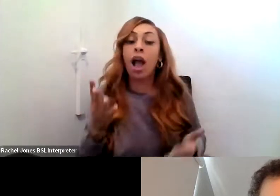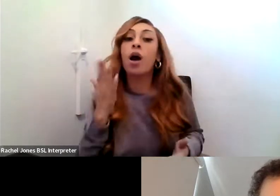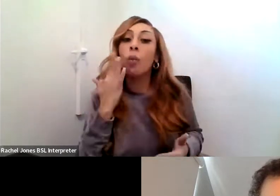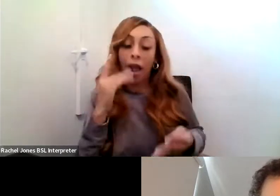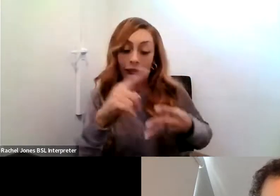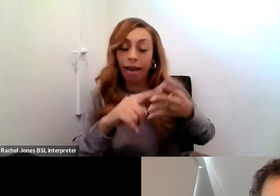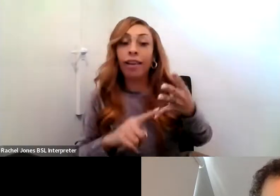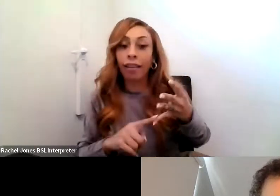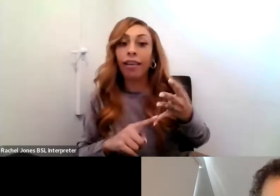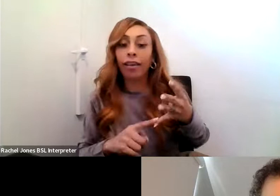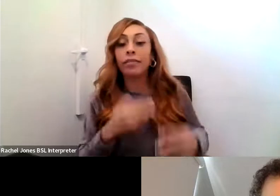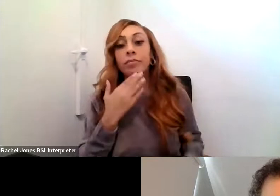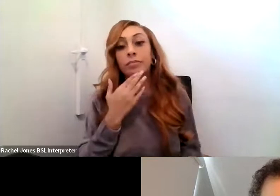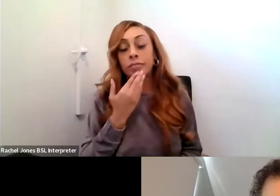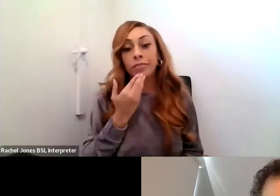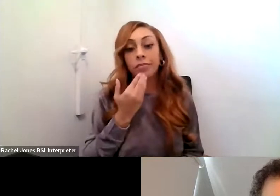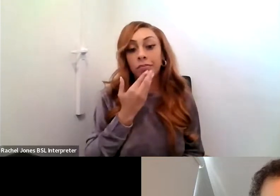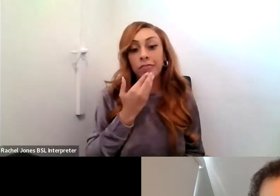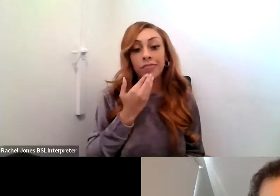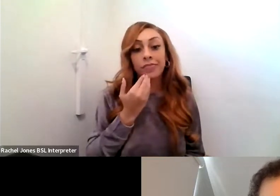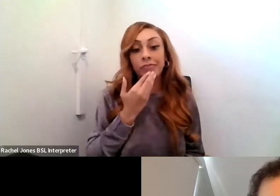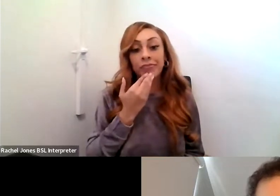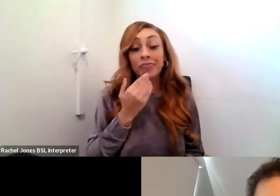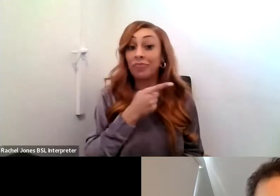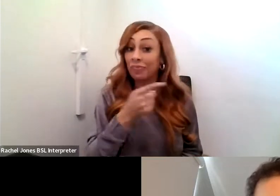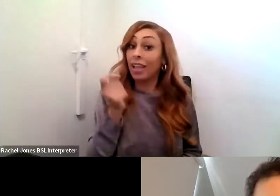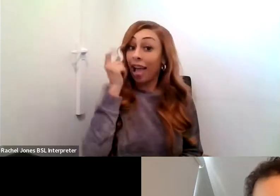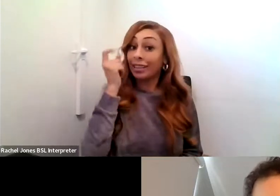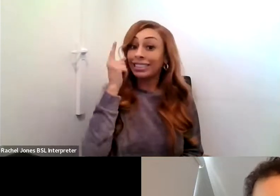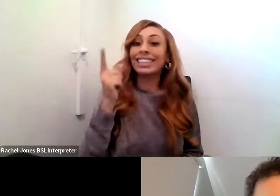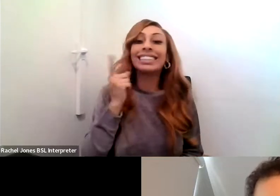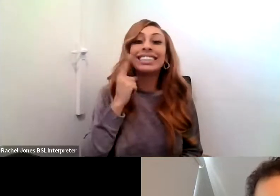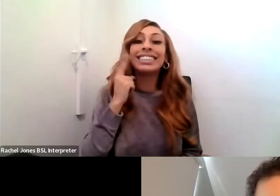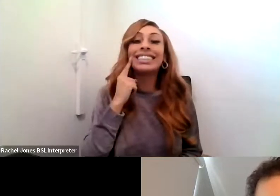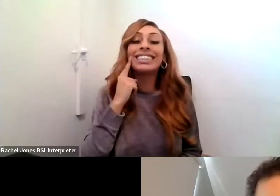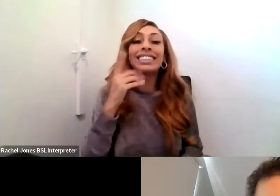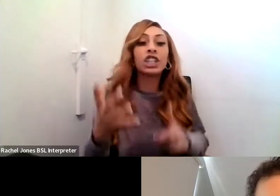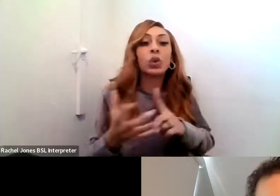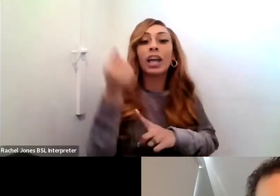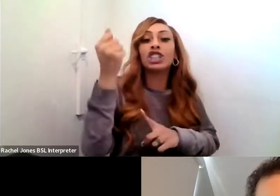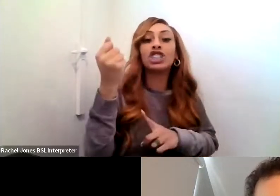And I would suggest that understanding is easiest to achieve when you have a team that can bring a rich diversity